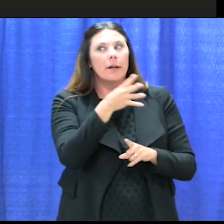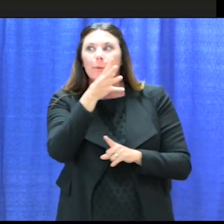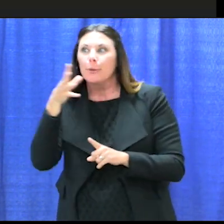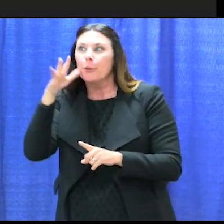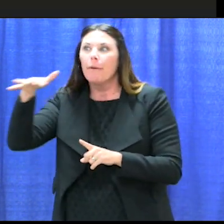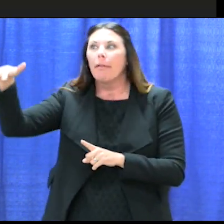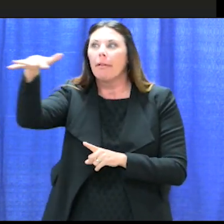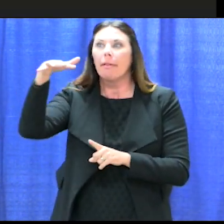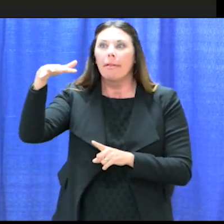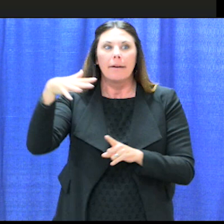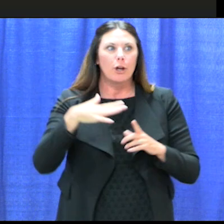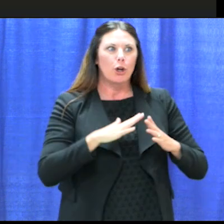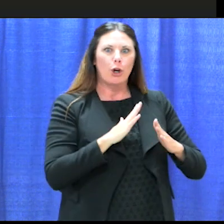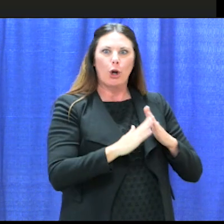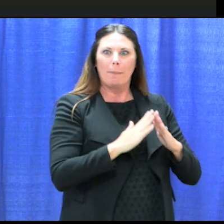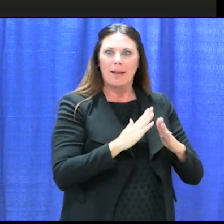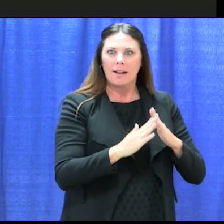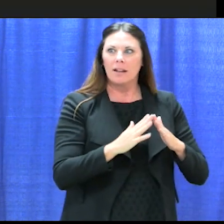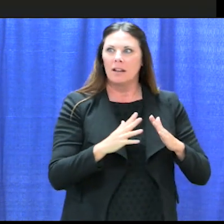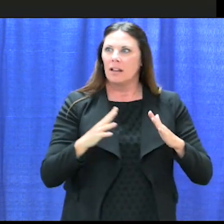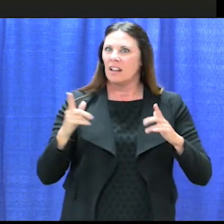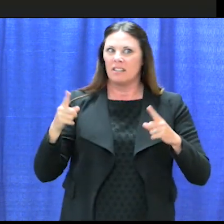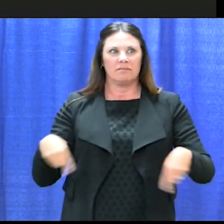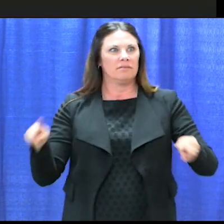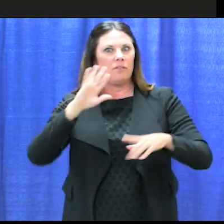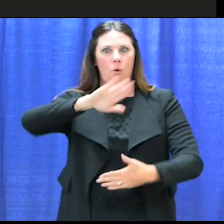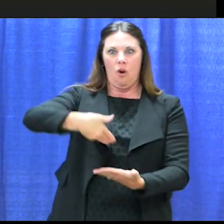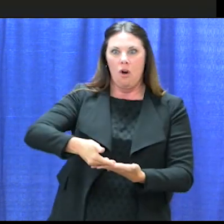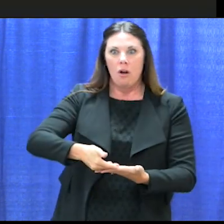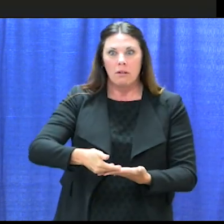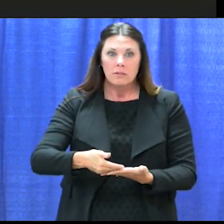California and our urban settings. There's money out there.